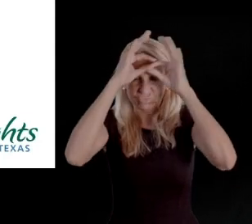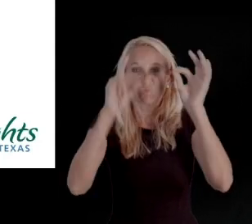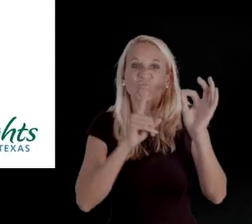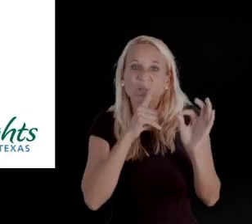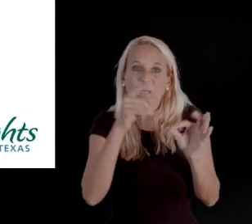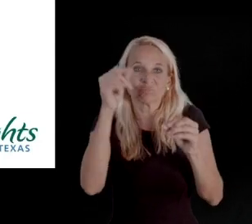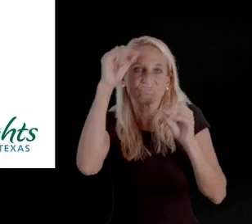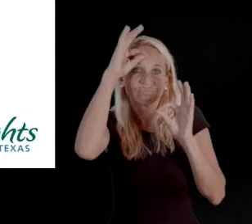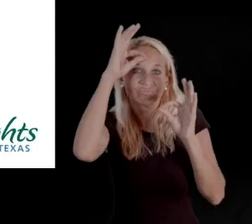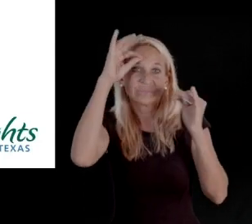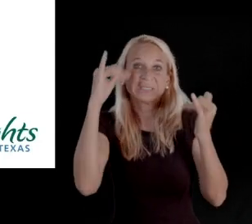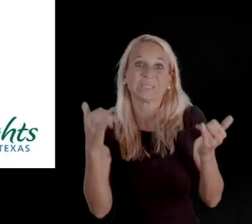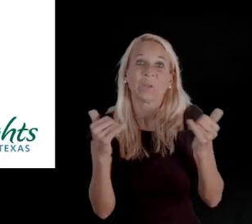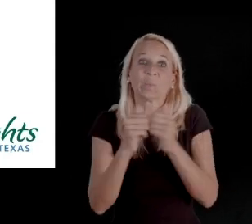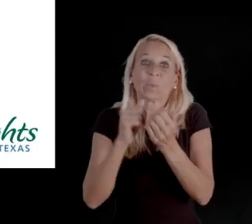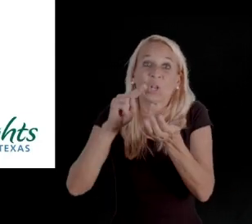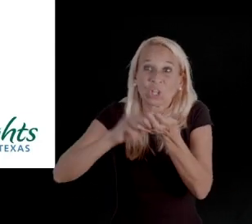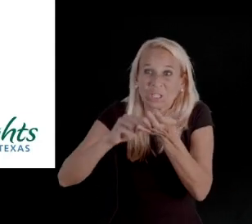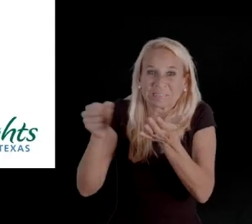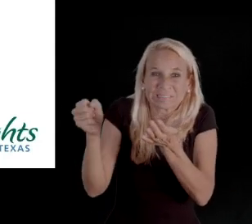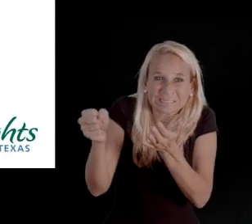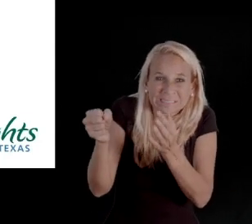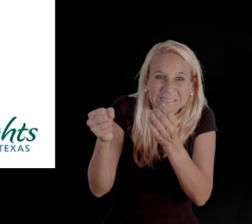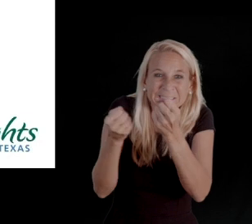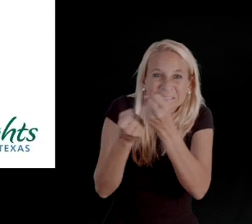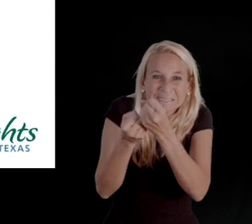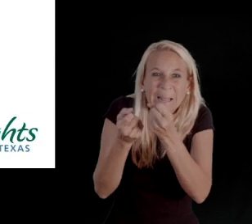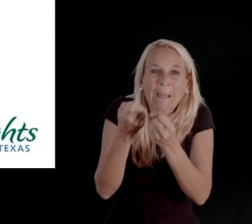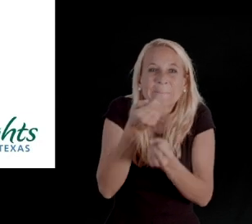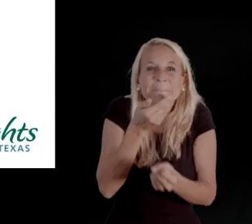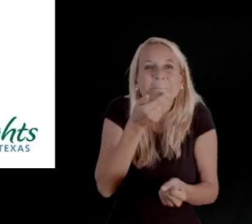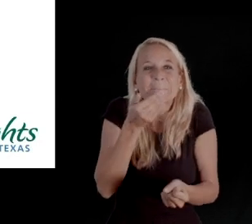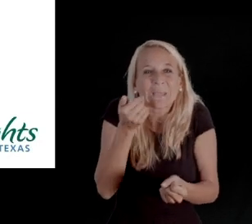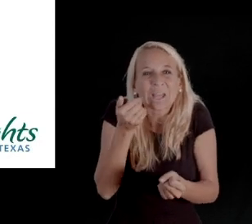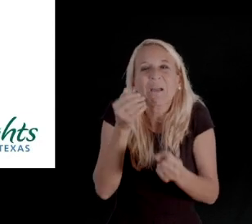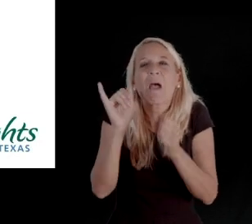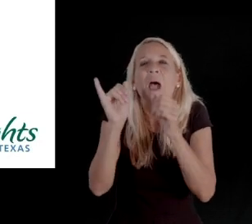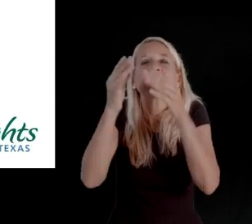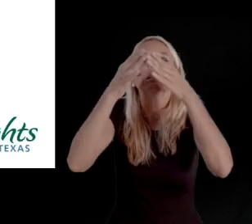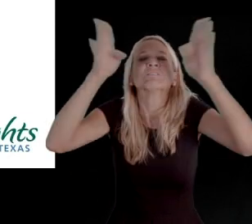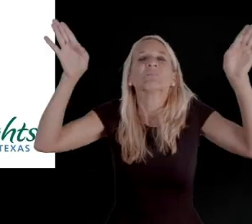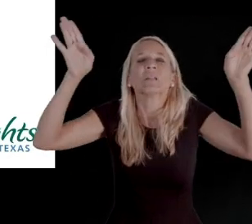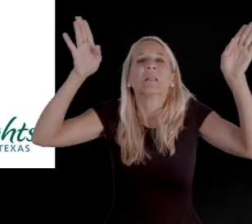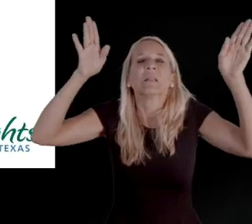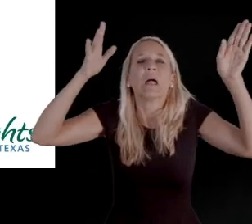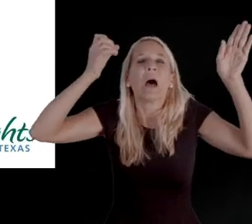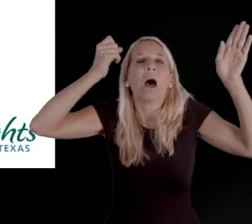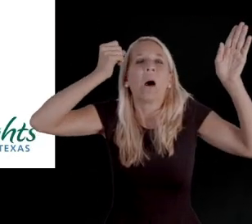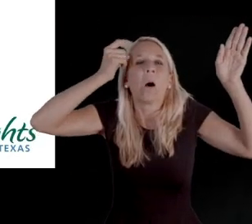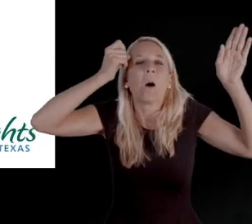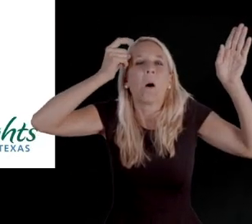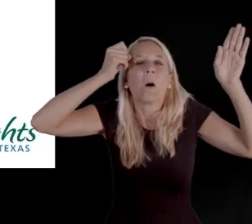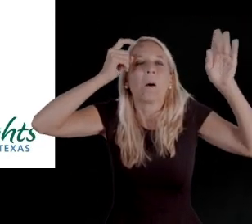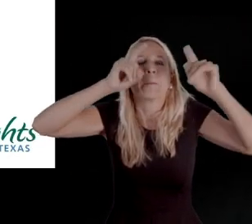Now with nurses it's a bit better that they might know, but with some genetic conditions you still do not presume